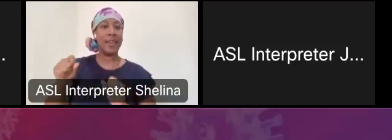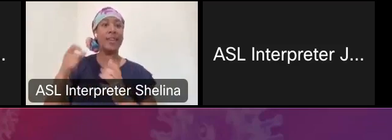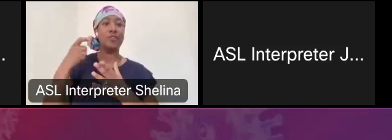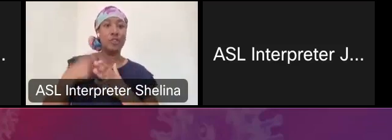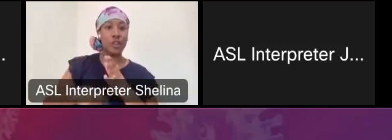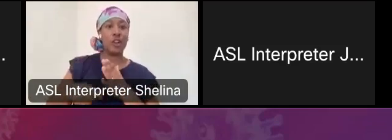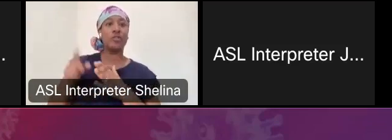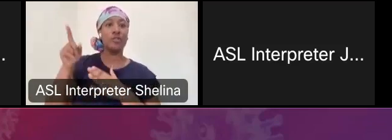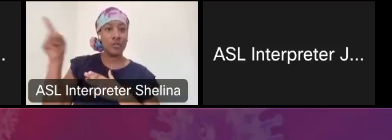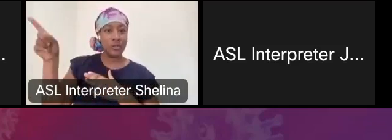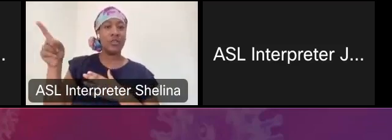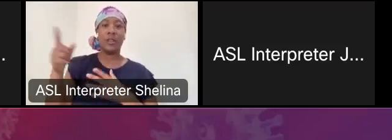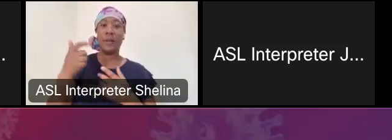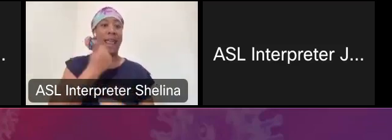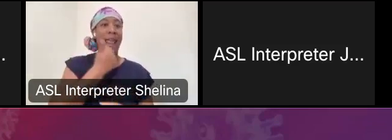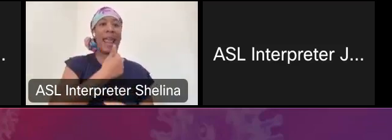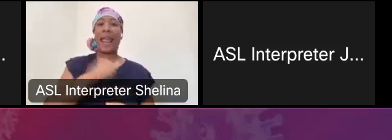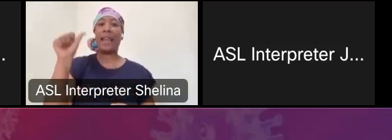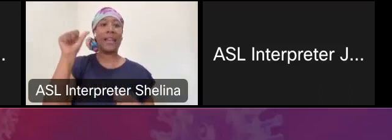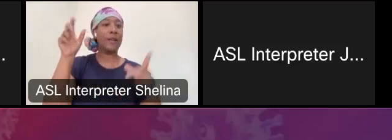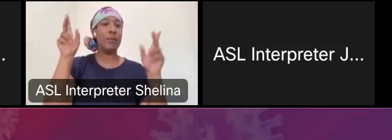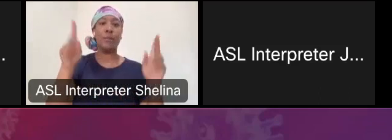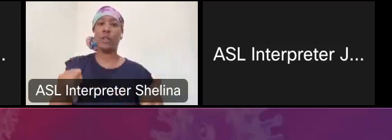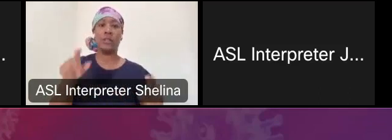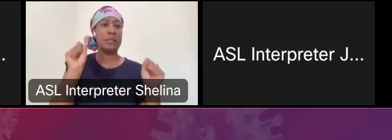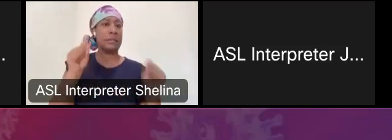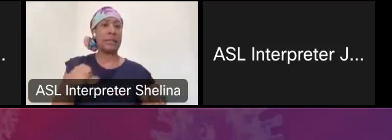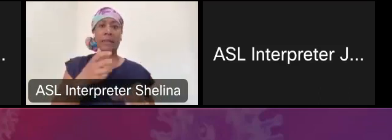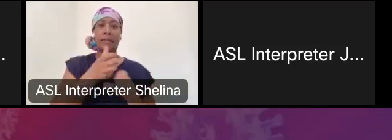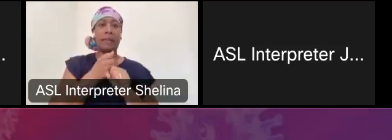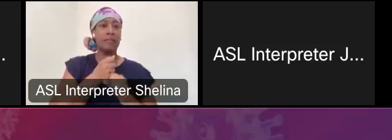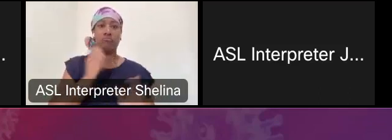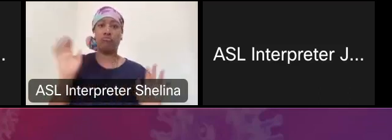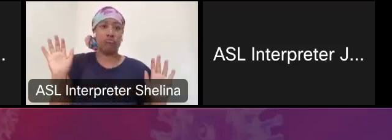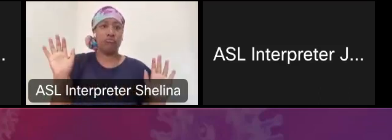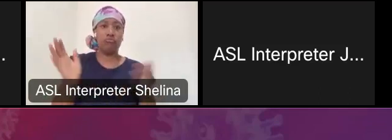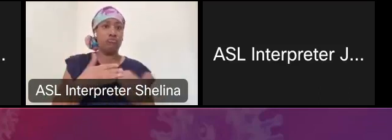however anyone can still get the covert nineteen vaccine if they do not have insurance